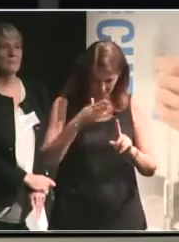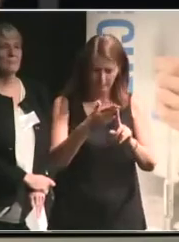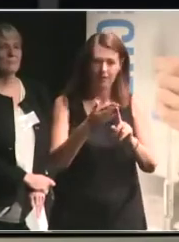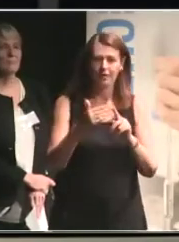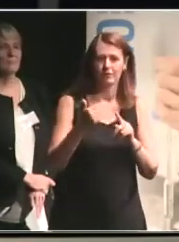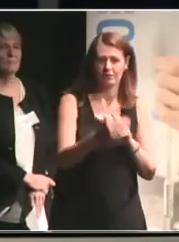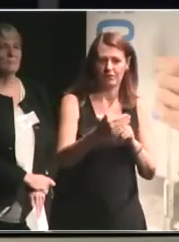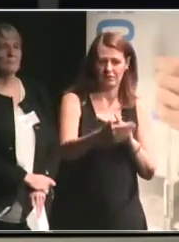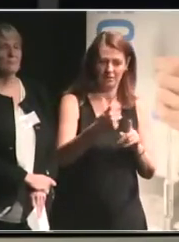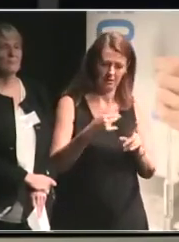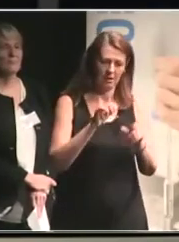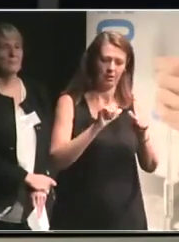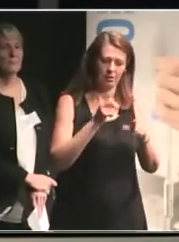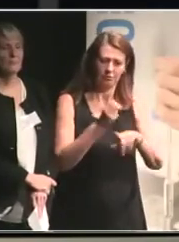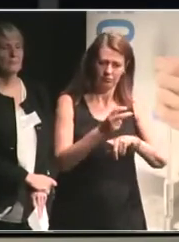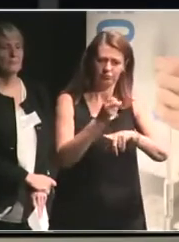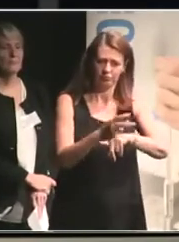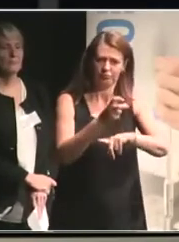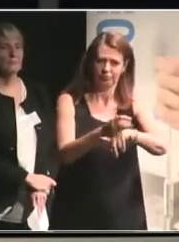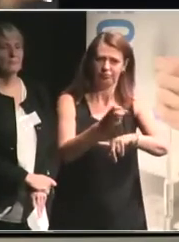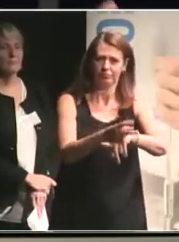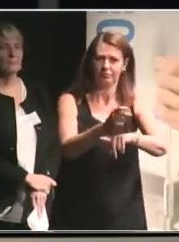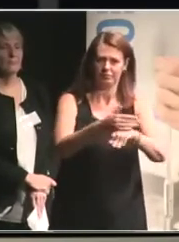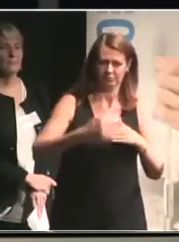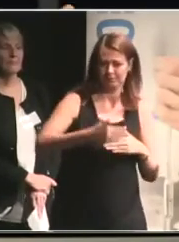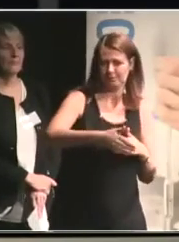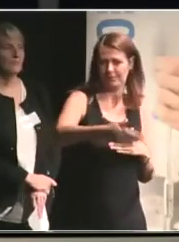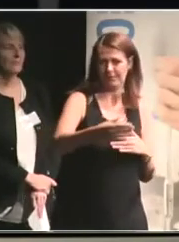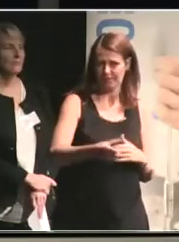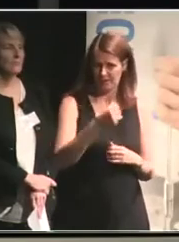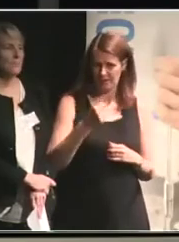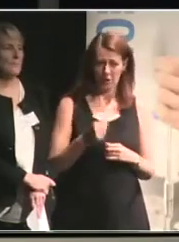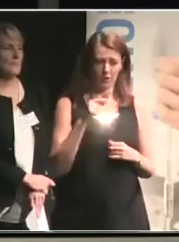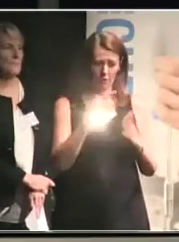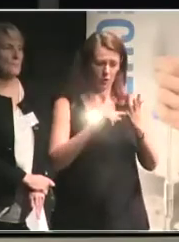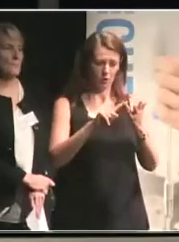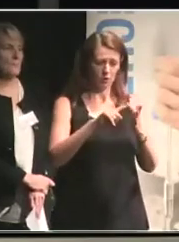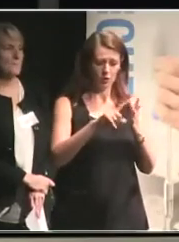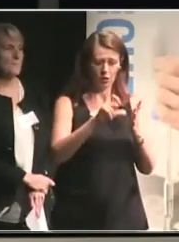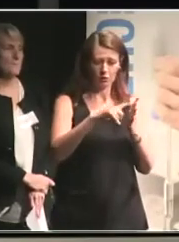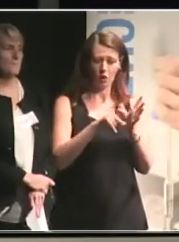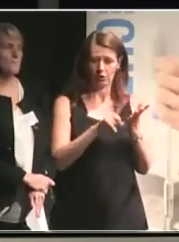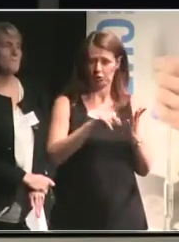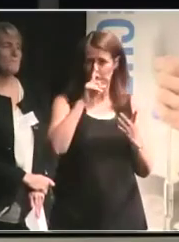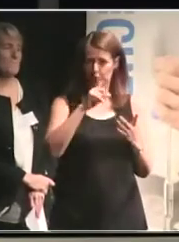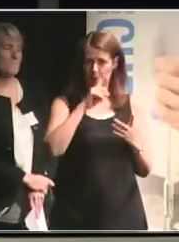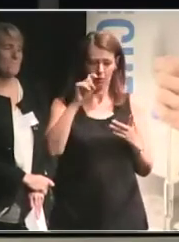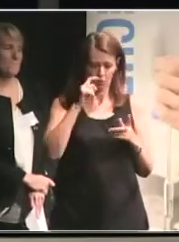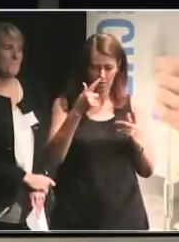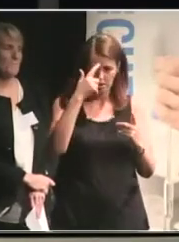Next year doing better than this year and this is a journey that we got in… toxicologists going to discover tomorrow something we thought was safe and we've got to be tapped into this